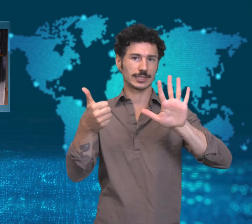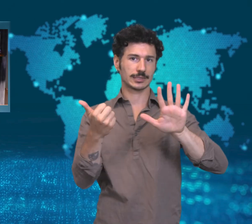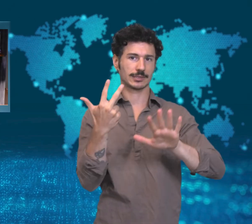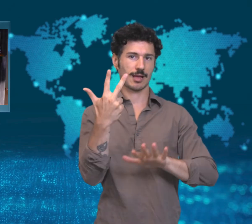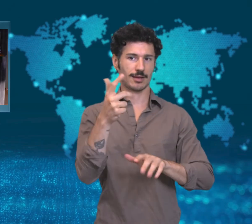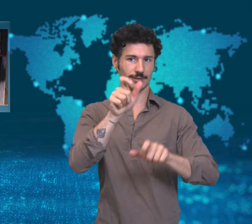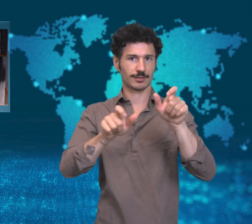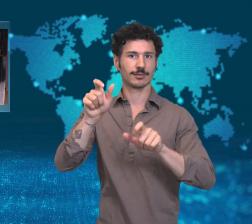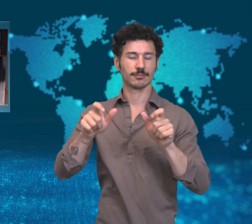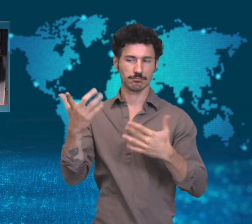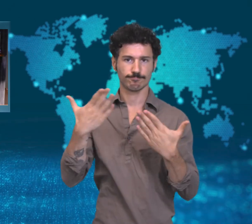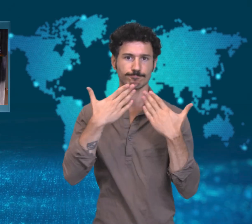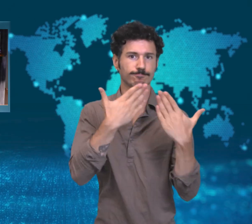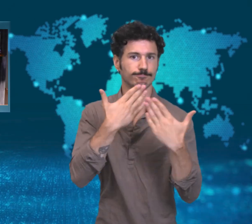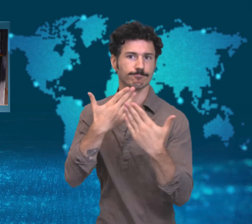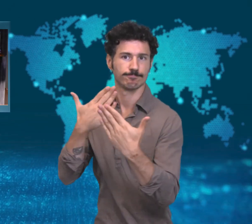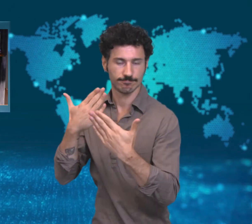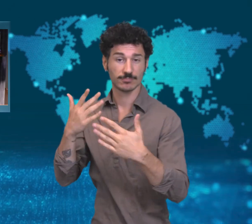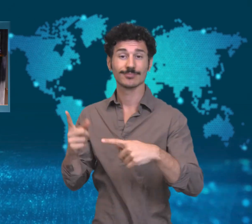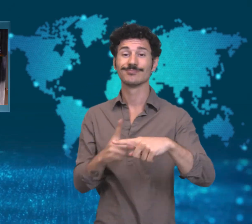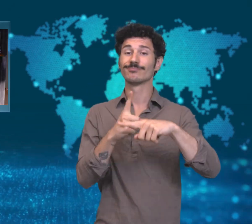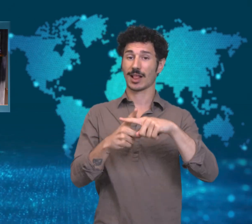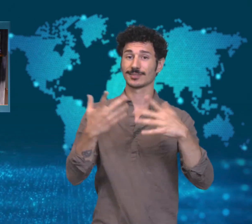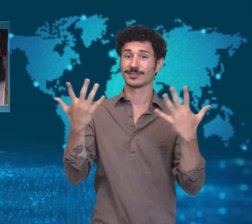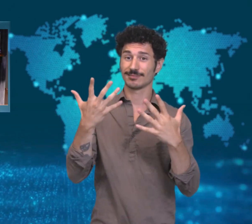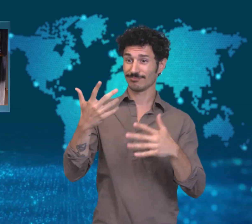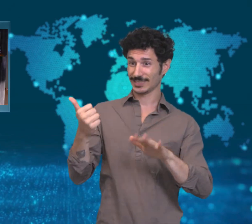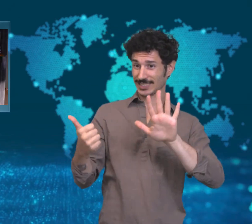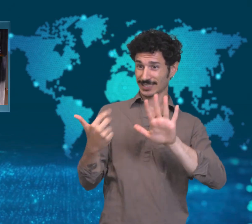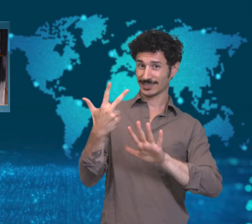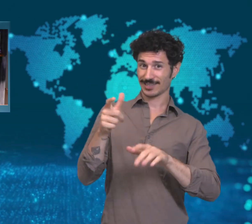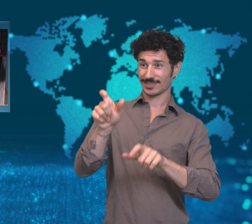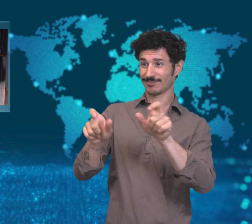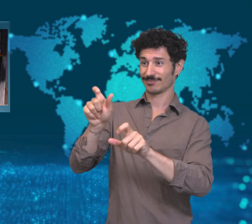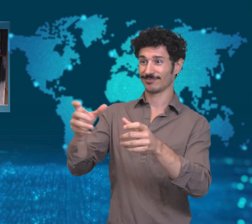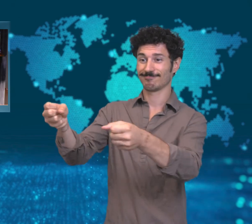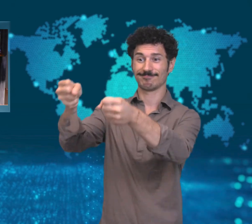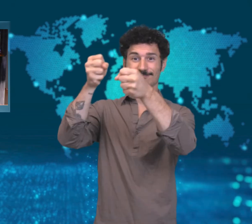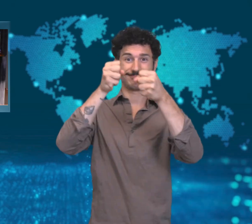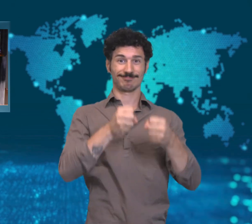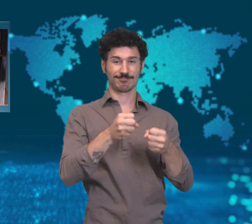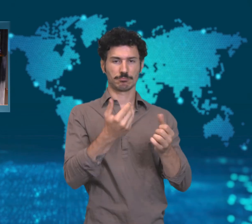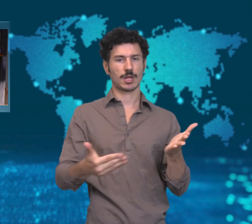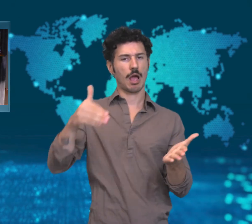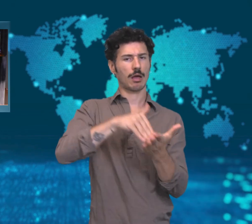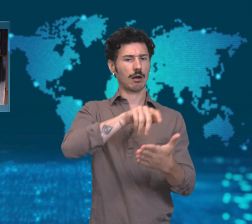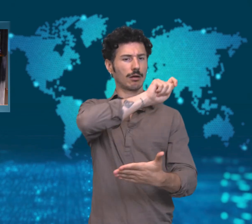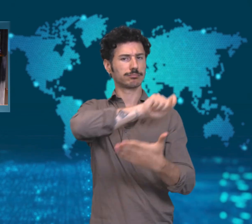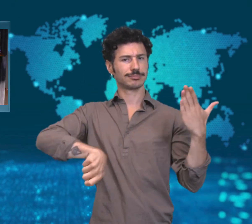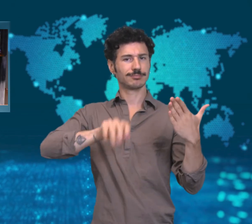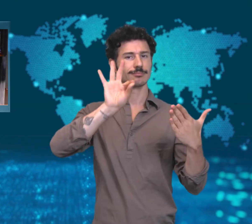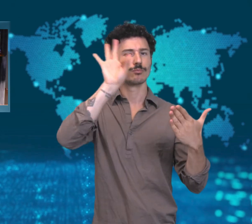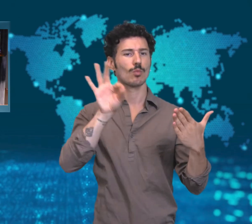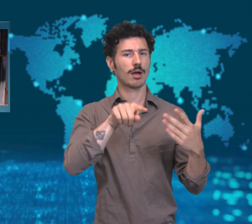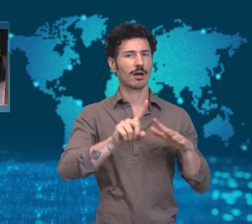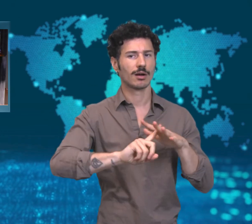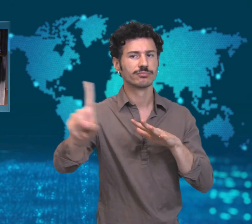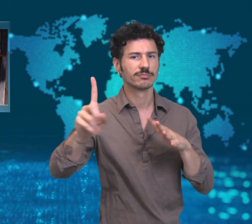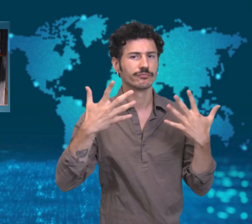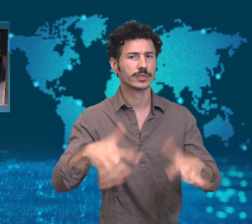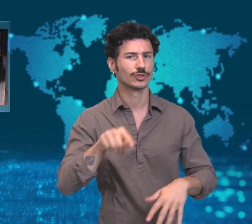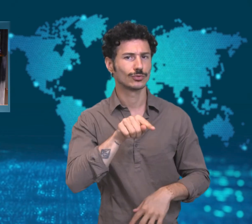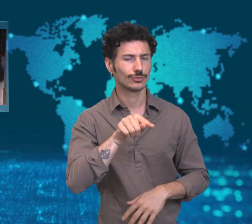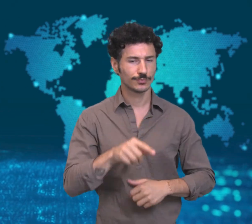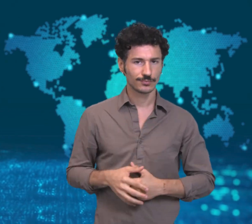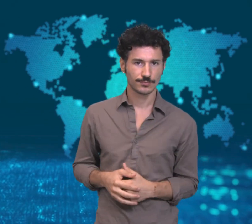He also said that the escapees would face consequences for their actions.